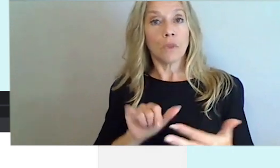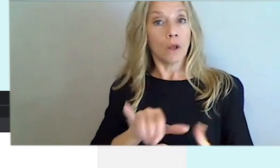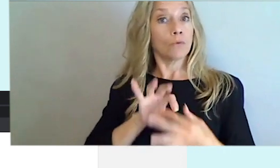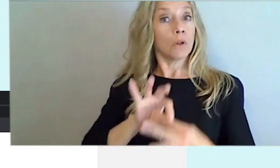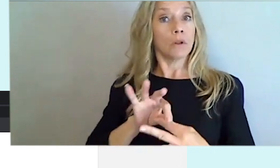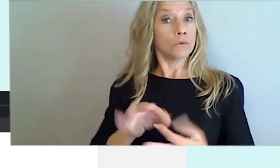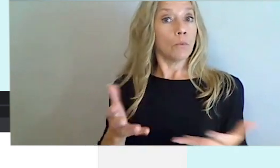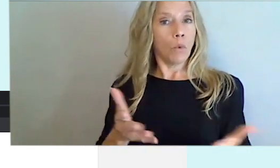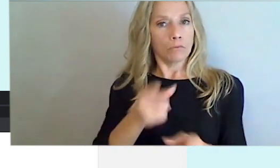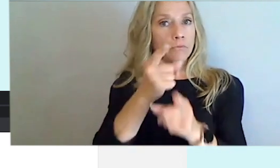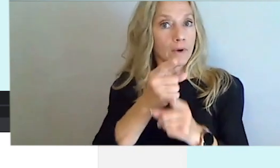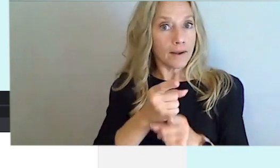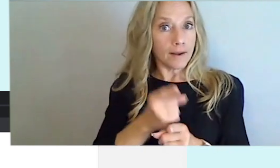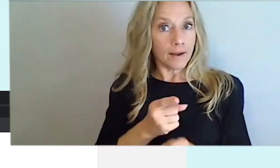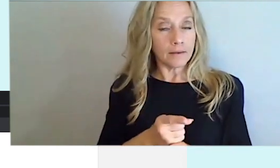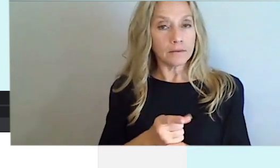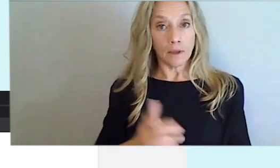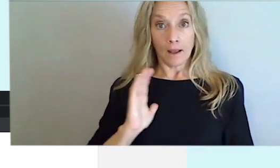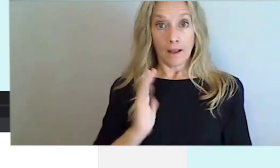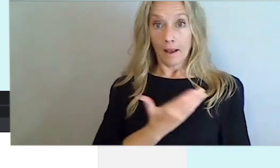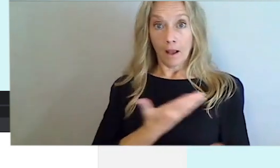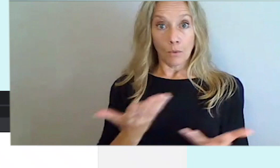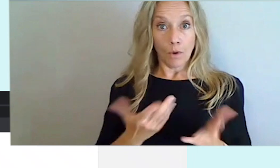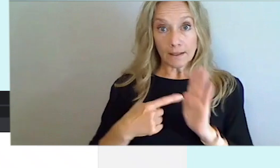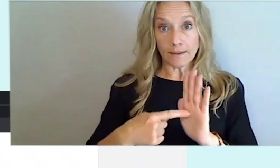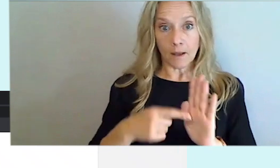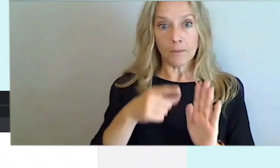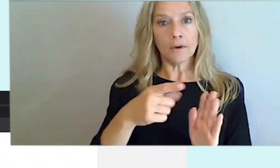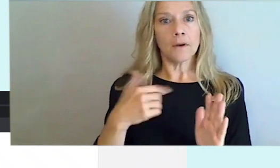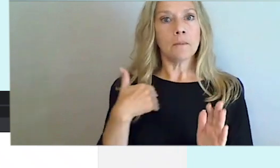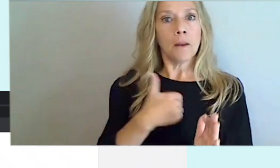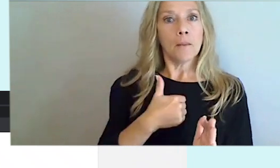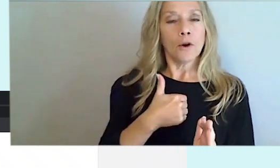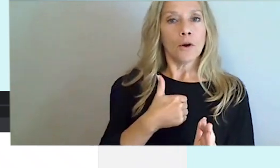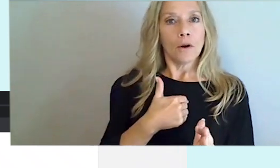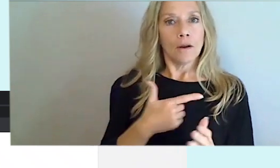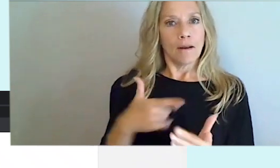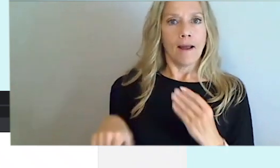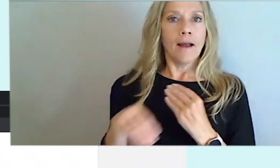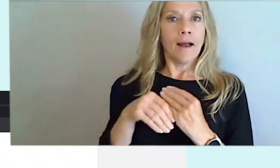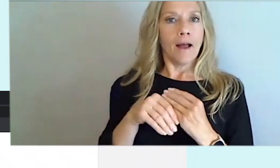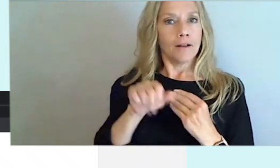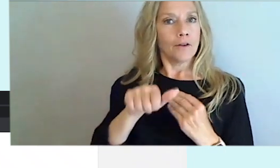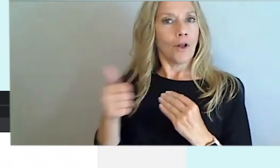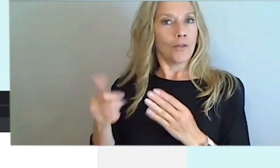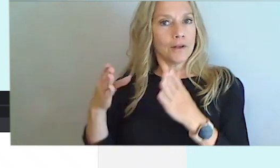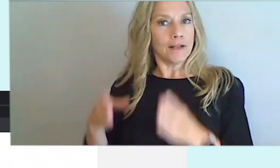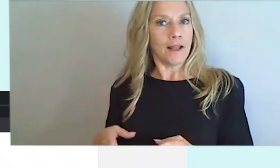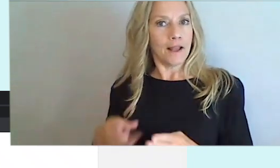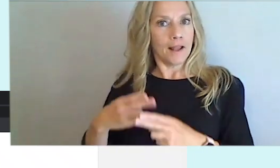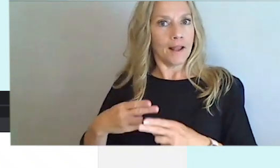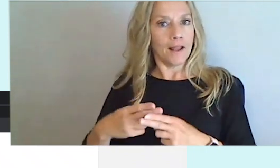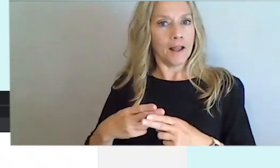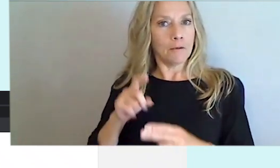For this example, the member also added a new member to the household, so they need to tell TennCare about the new relationship.